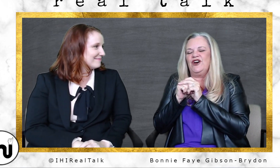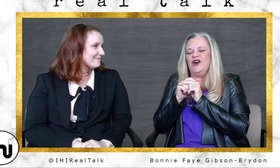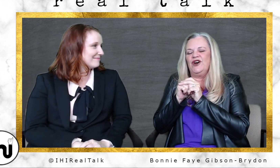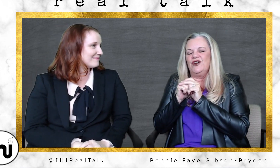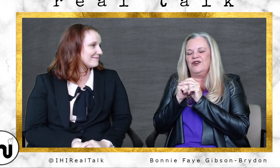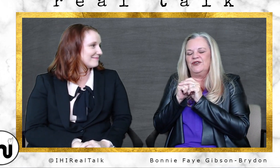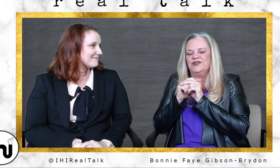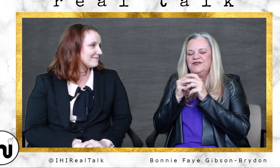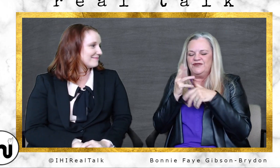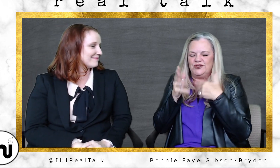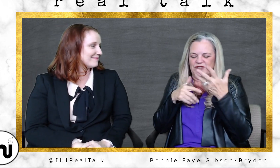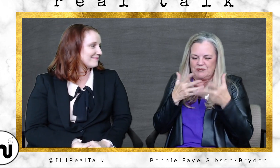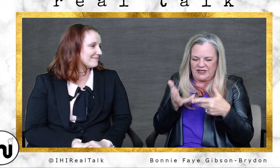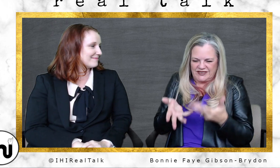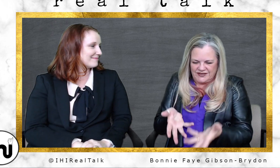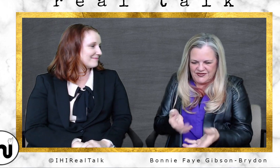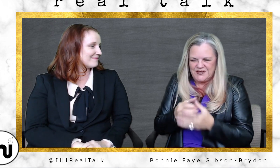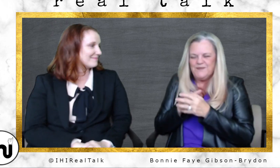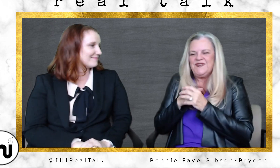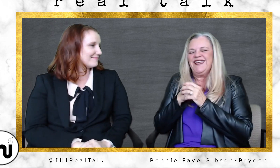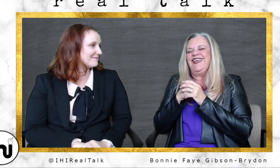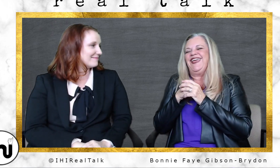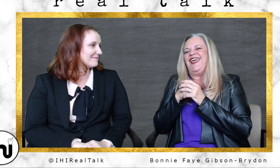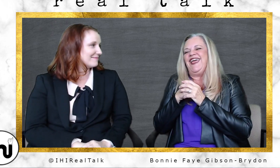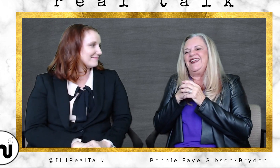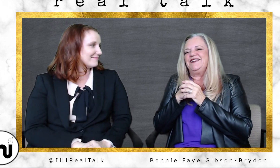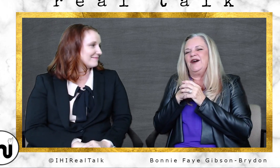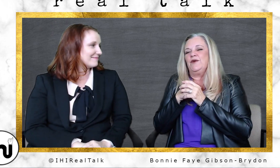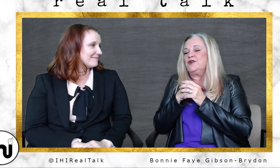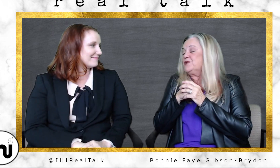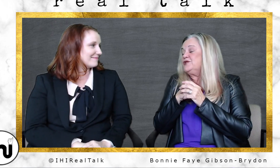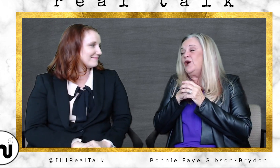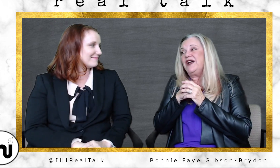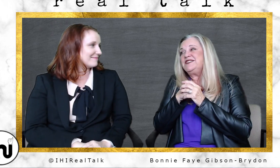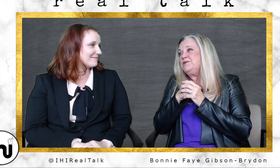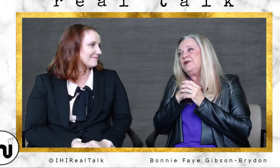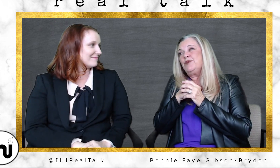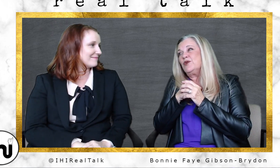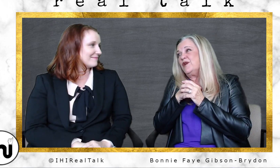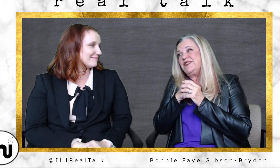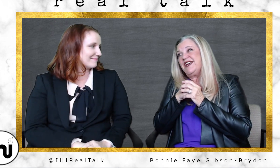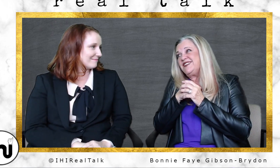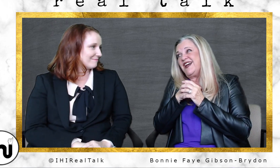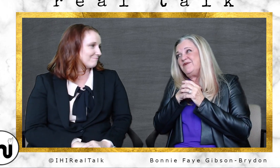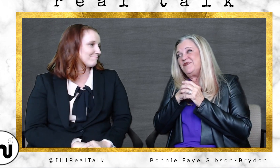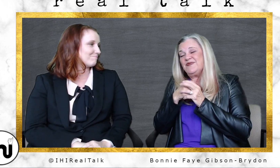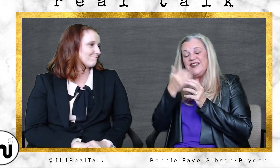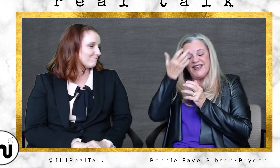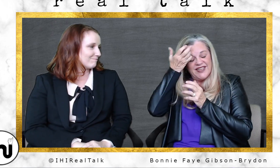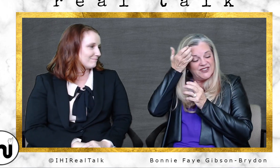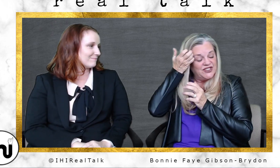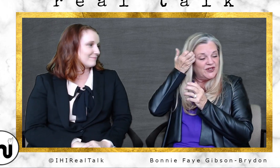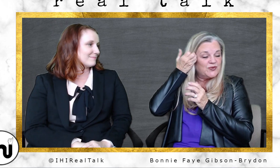a few expletives... And there was no ITP program at that time and she goes,